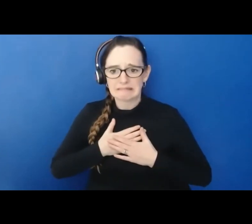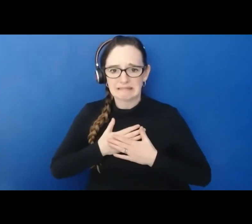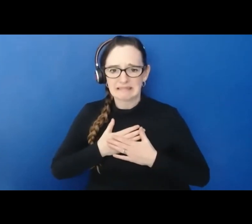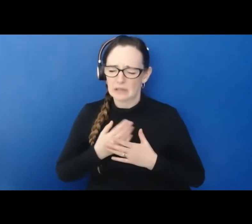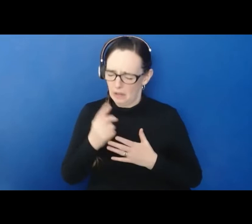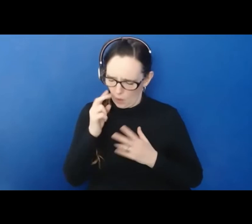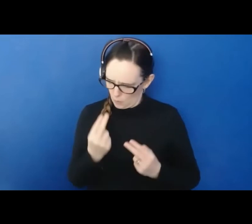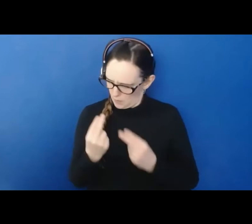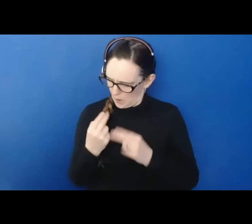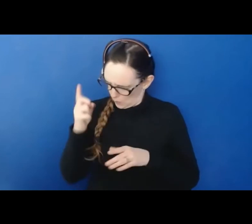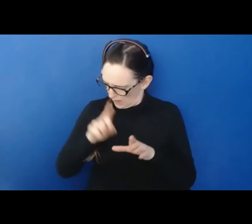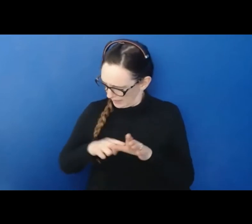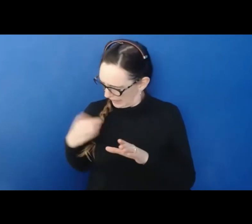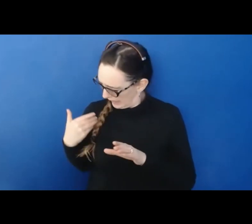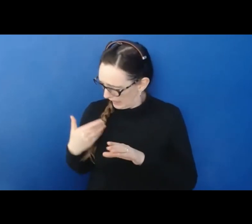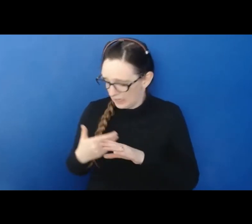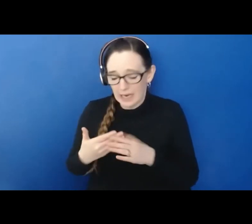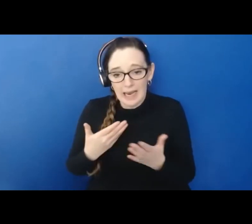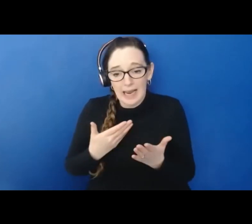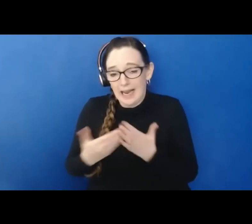here. Anyway, I'm Siddharth Khajuria, I'm an Indian